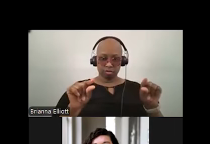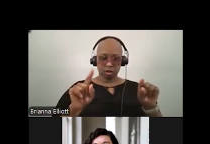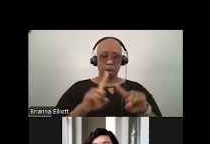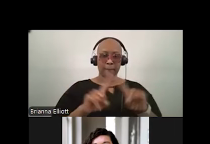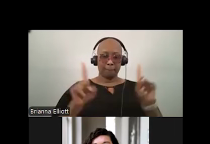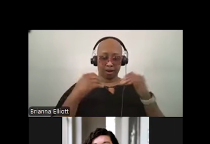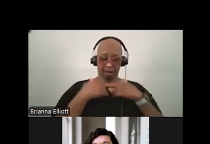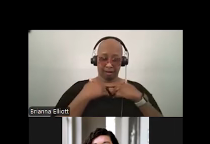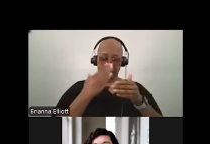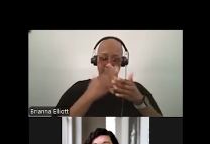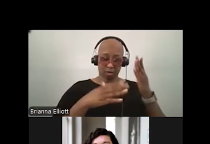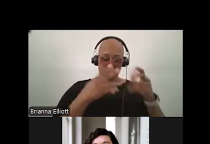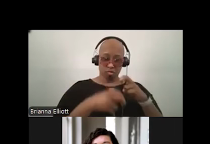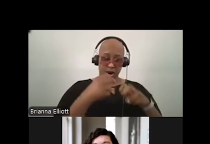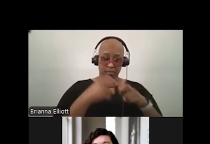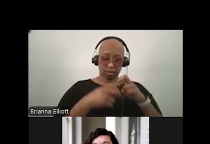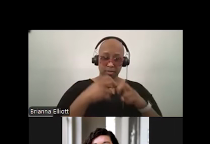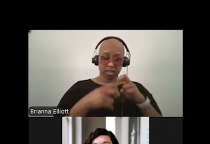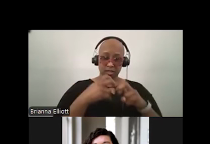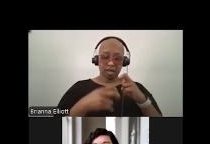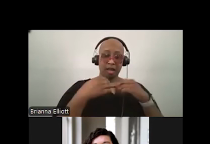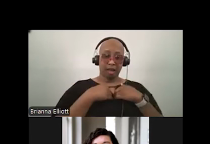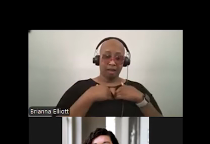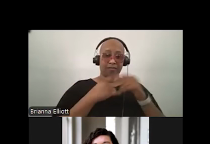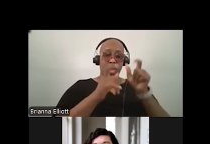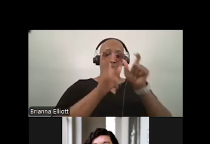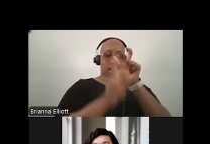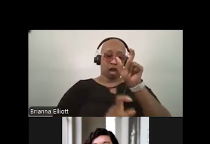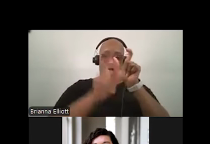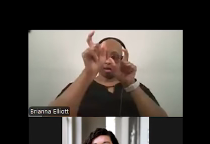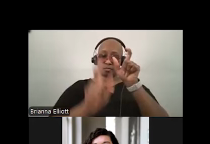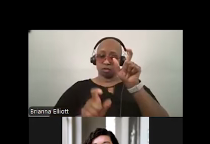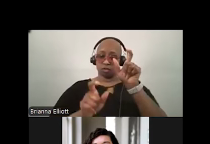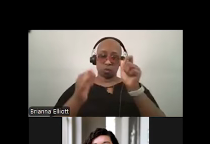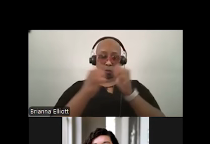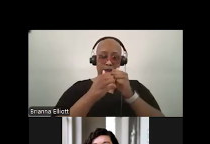here. I have columns that have no actual data in it and they have no headers. So,